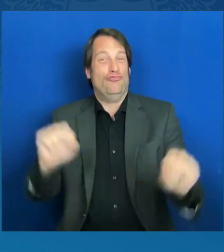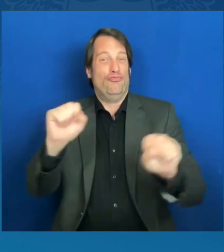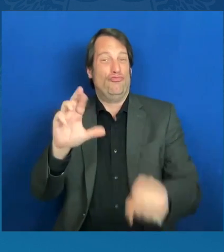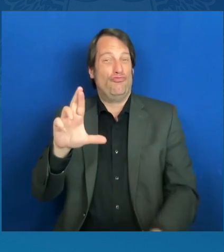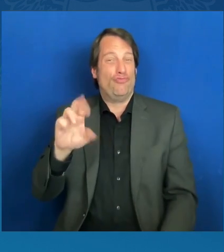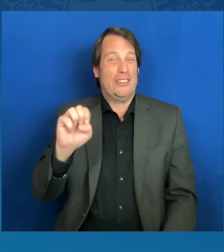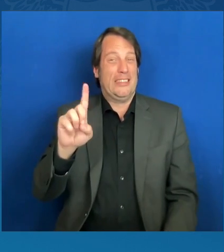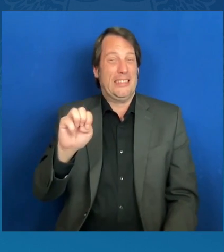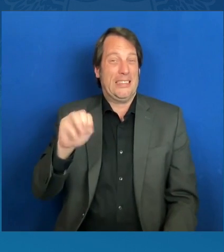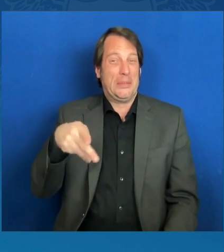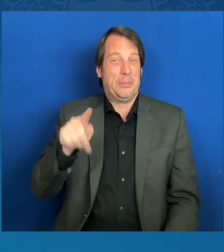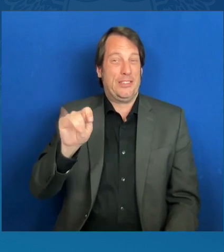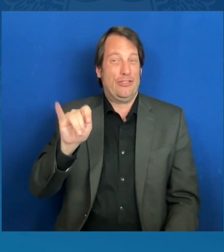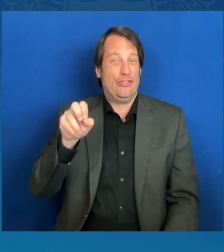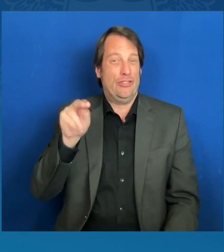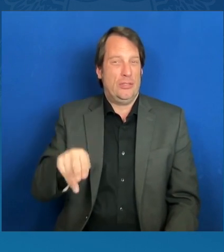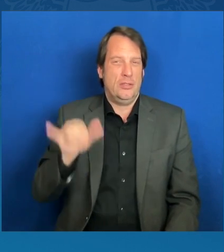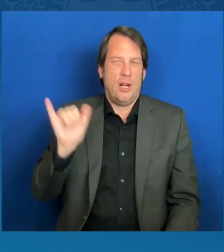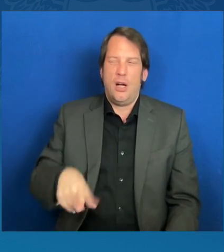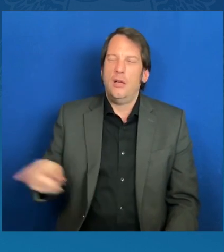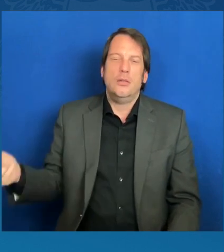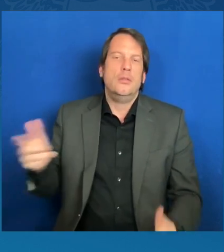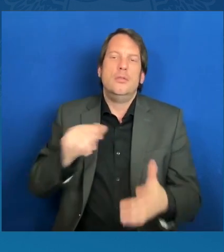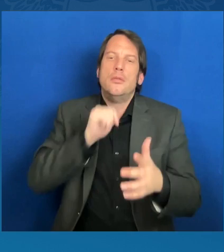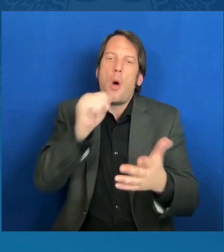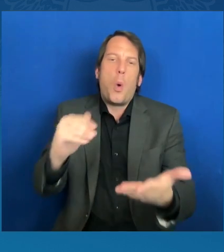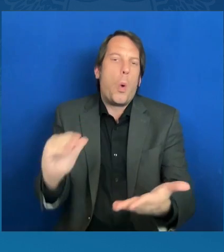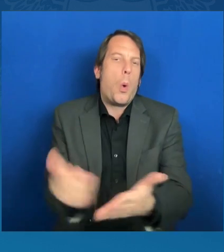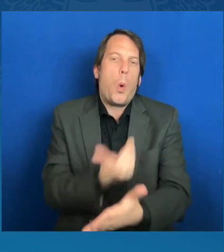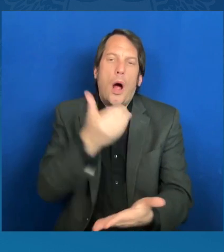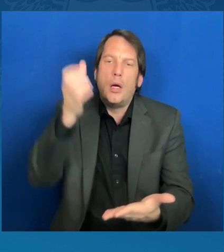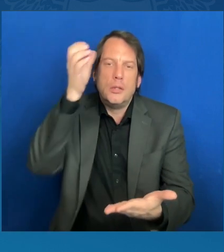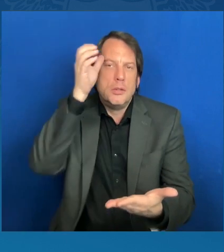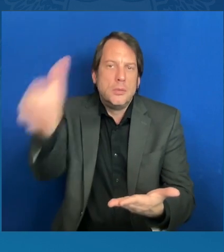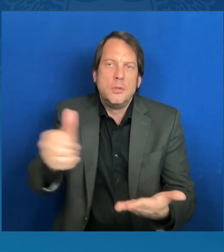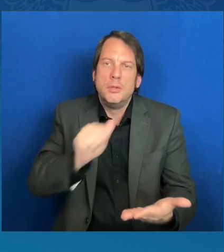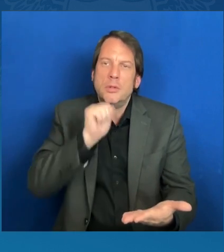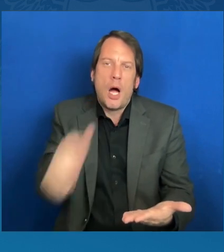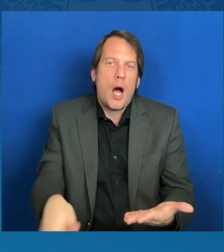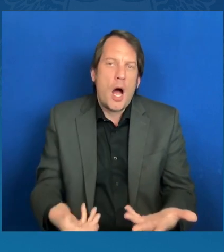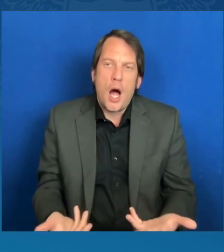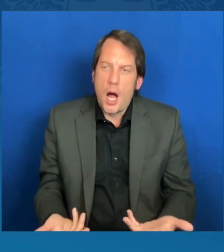But the notion and the idea that, look, everybody is going to make a mistake.